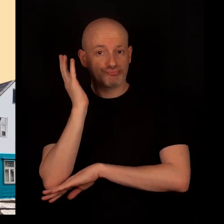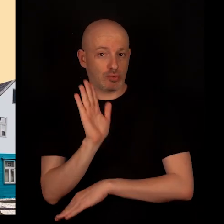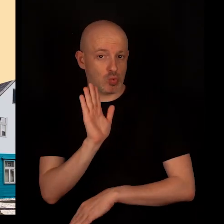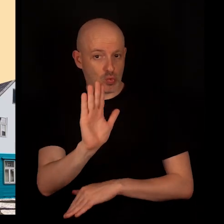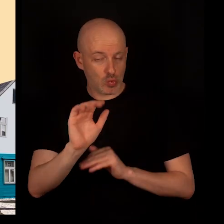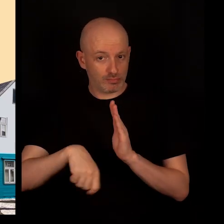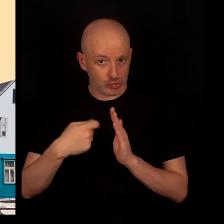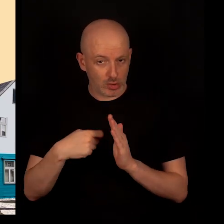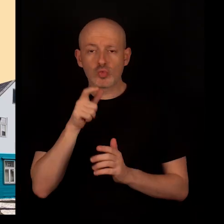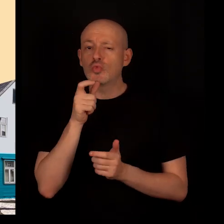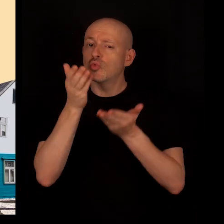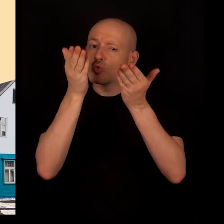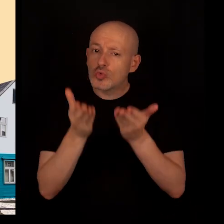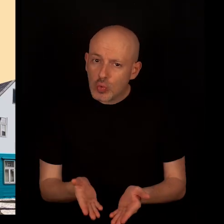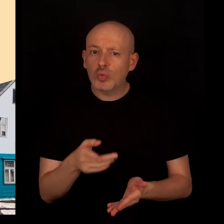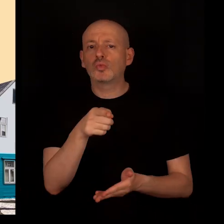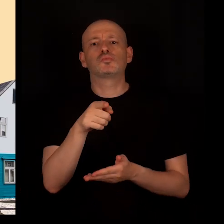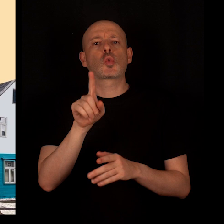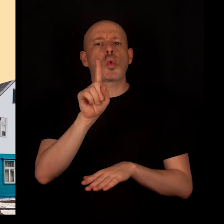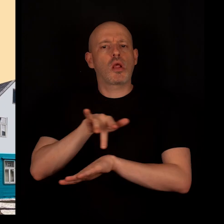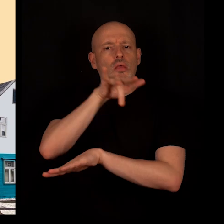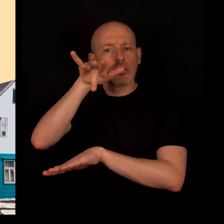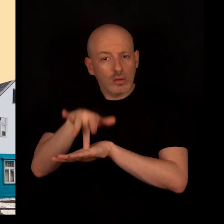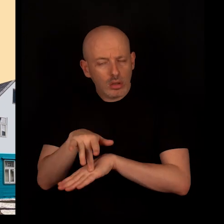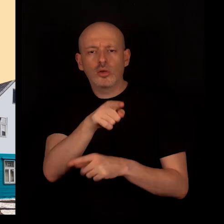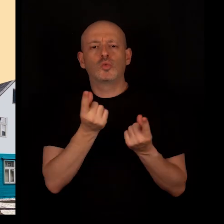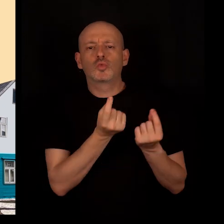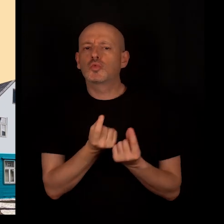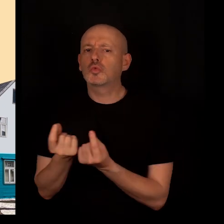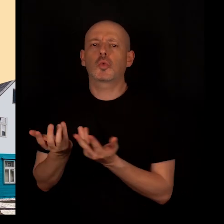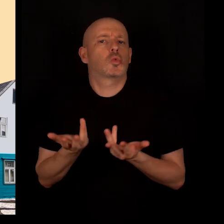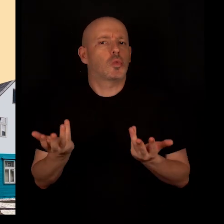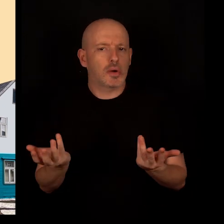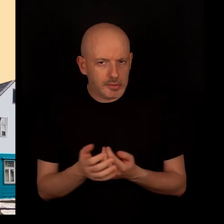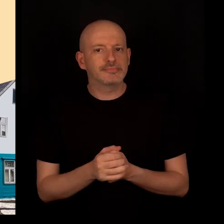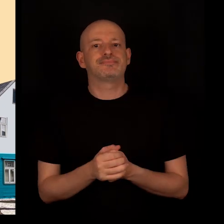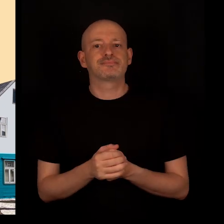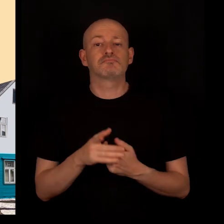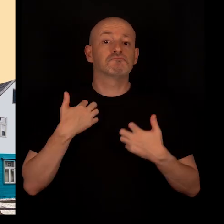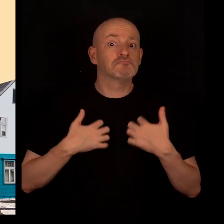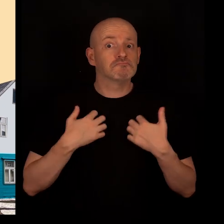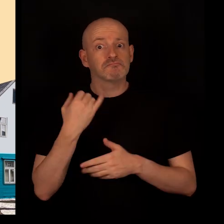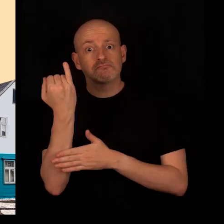You will have a 4 minutes to pitch your project, say who you are, where you’re based, what you’re doing.